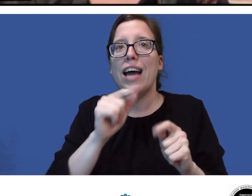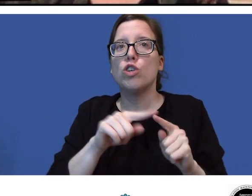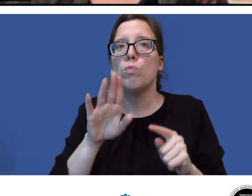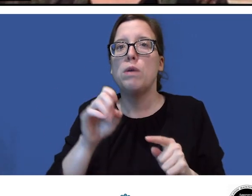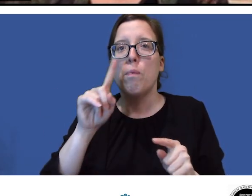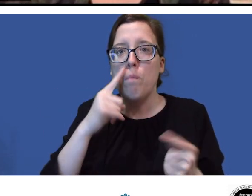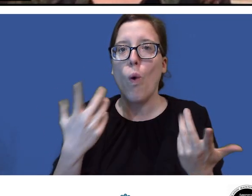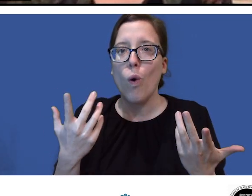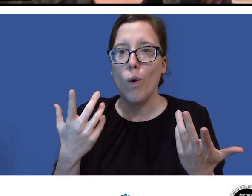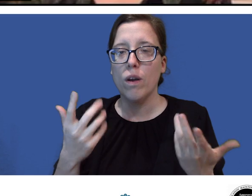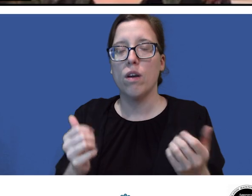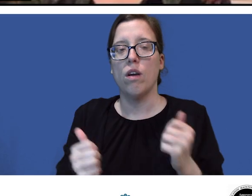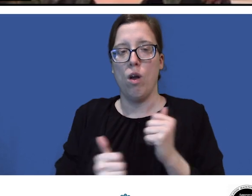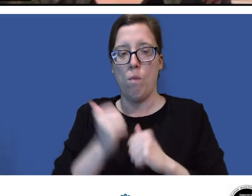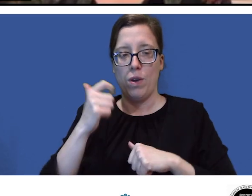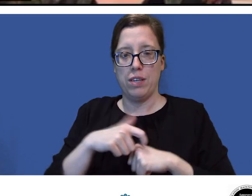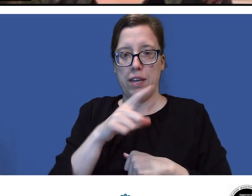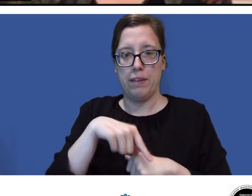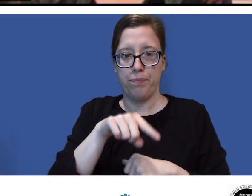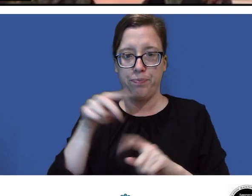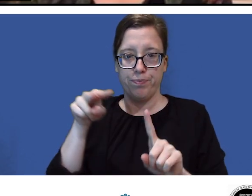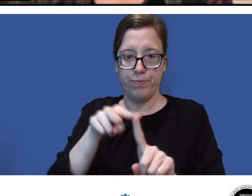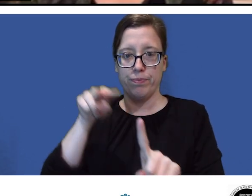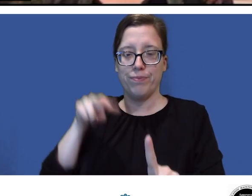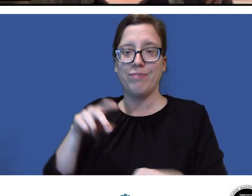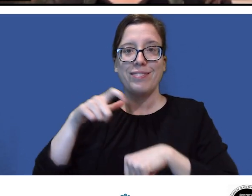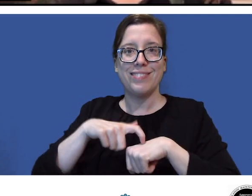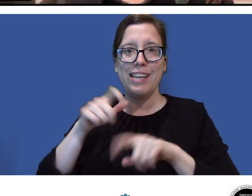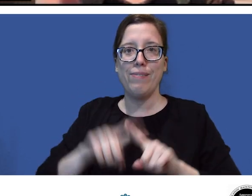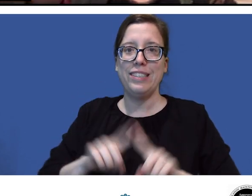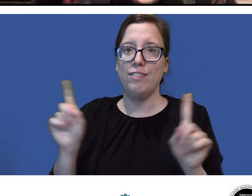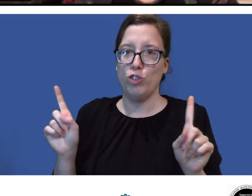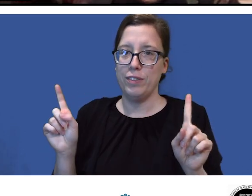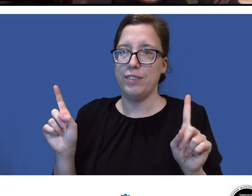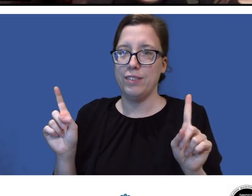Lots of people in the field talk about "deafblind time", which they say is